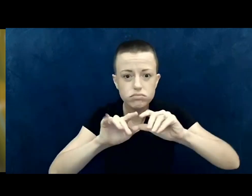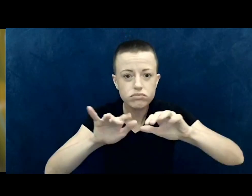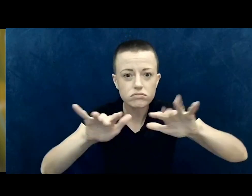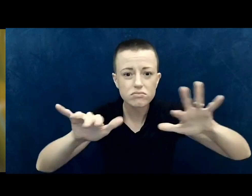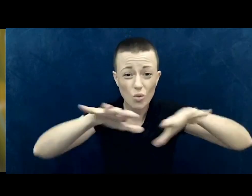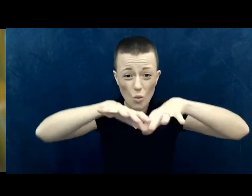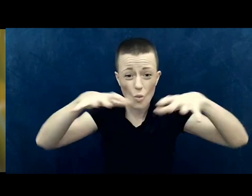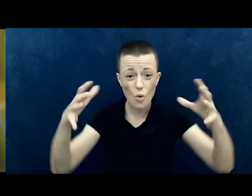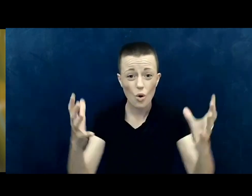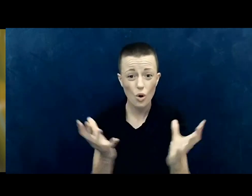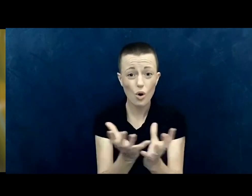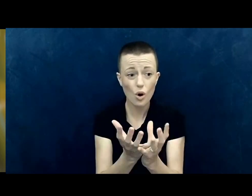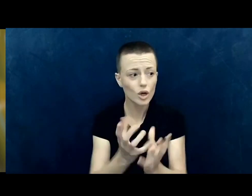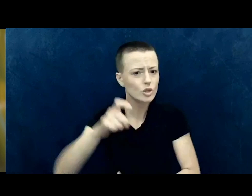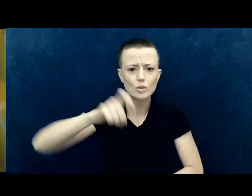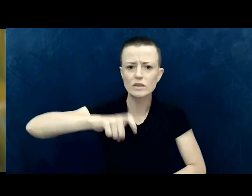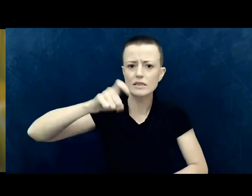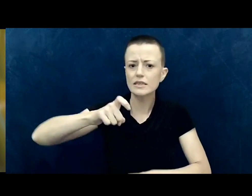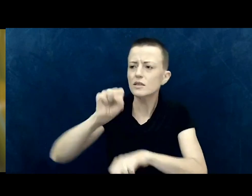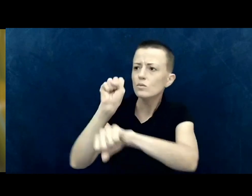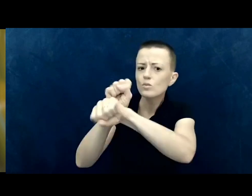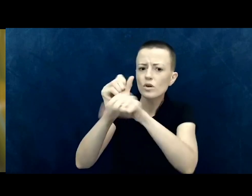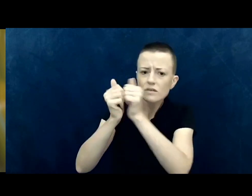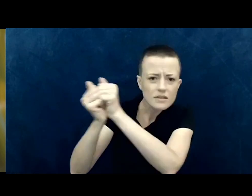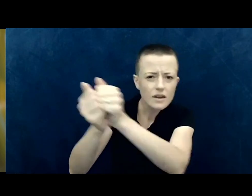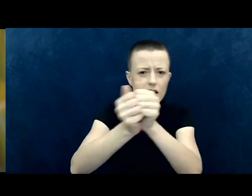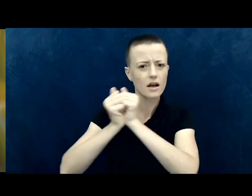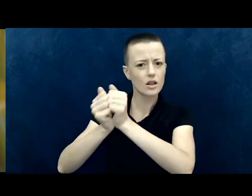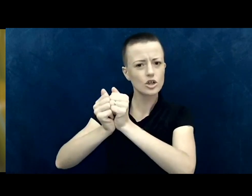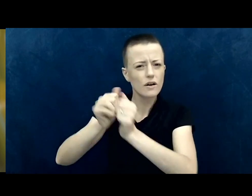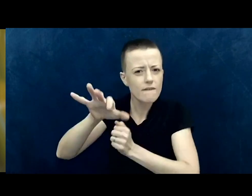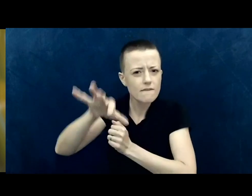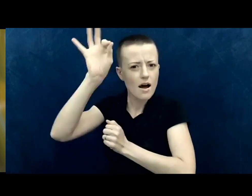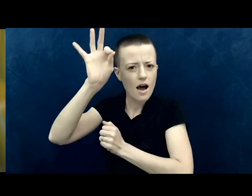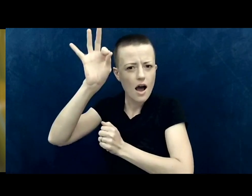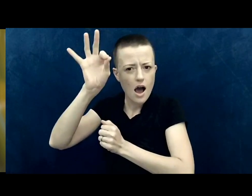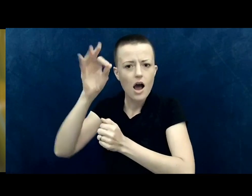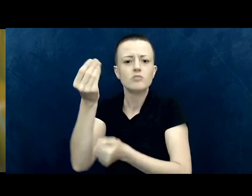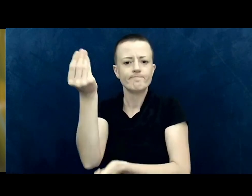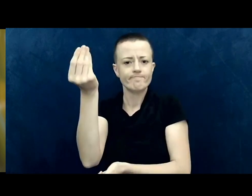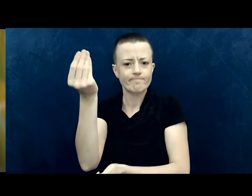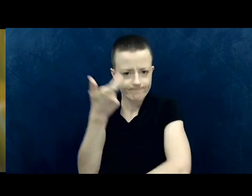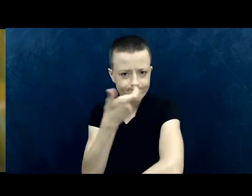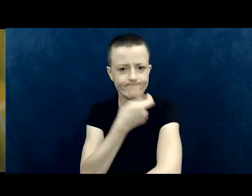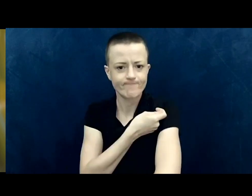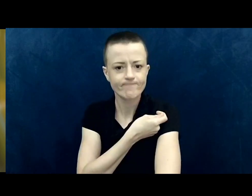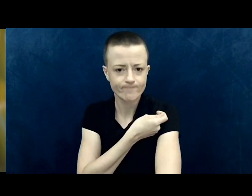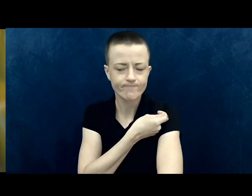The unprecedented amount of financial support, scientific capacity and global collaboration